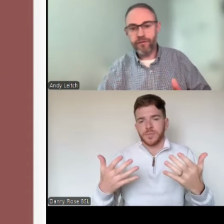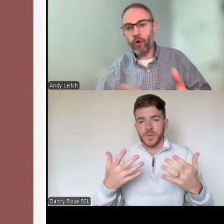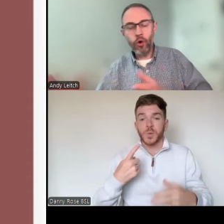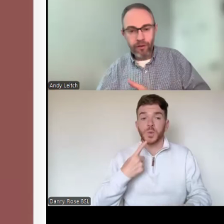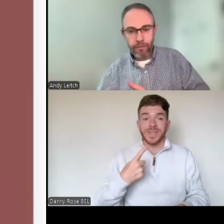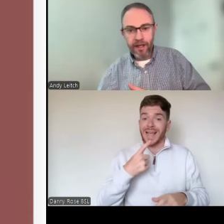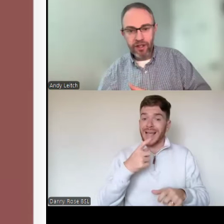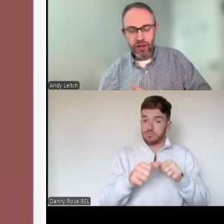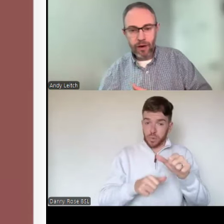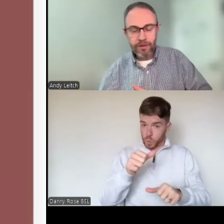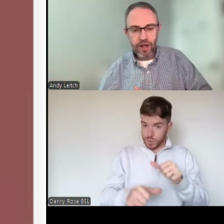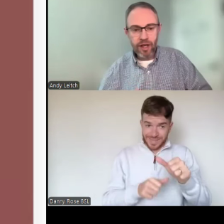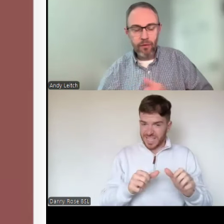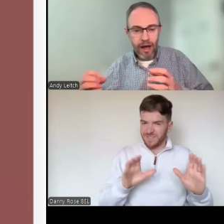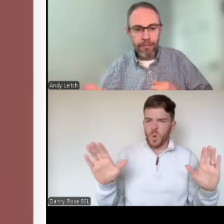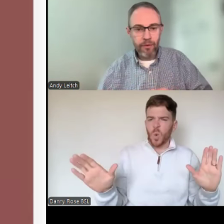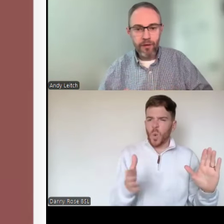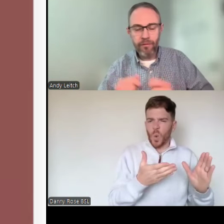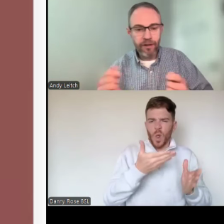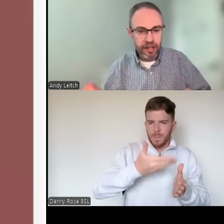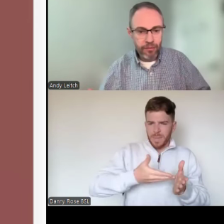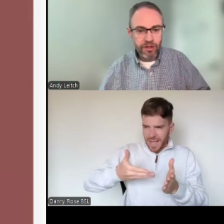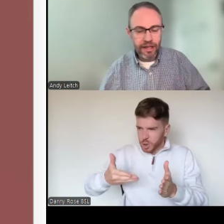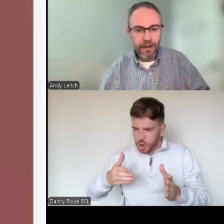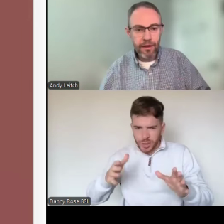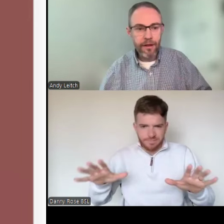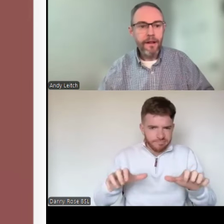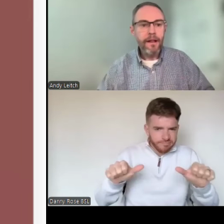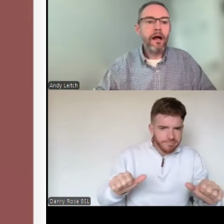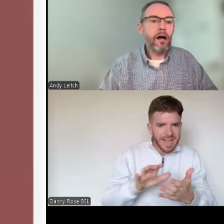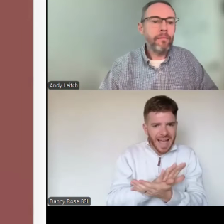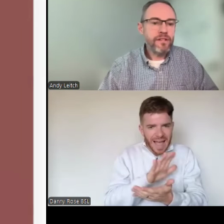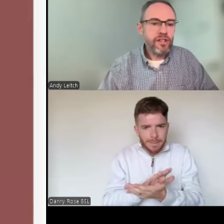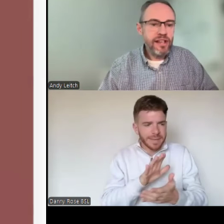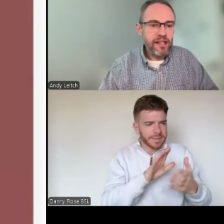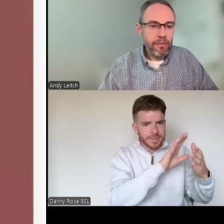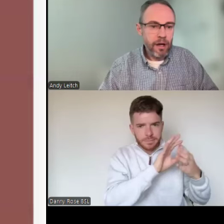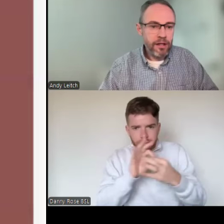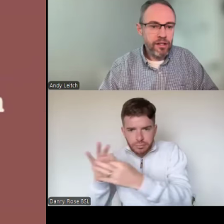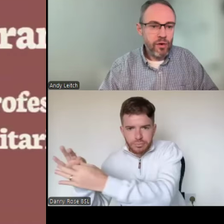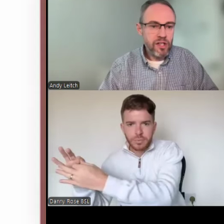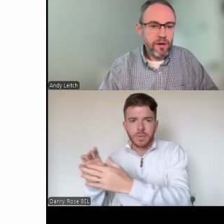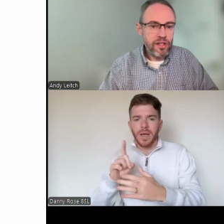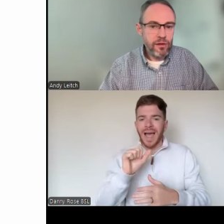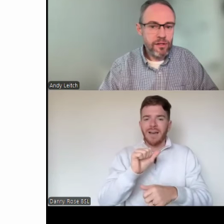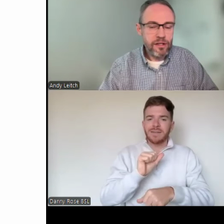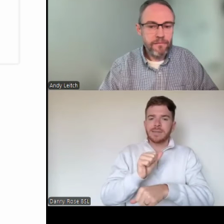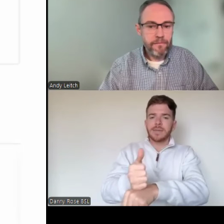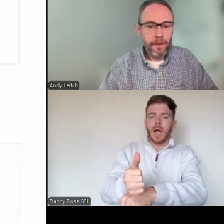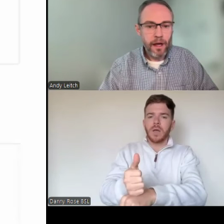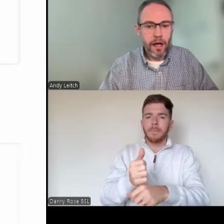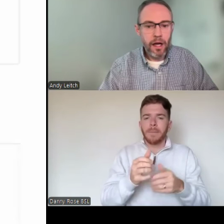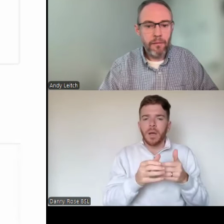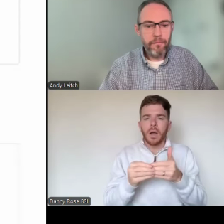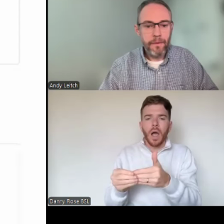for all of the pages on our website, and we're happy with it. We've linked them all together. There's a setup guide that Squarespace uses.